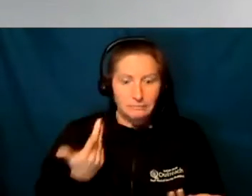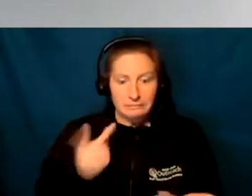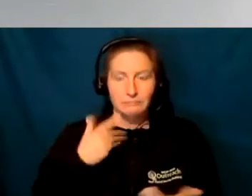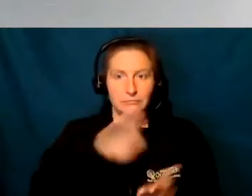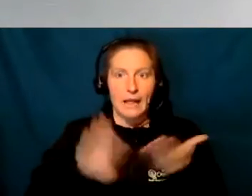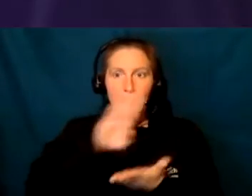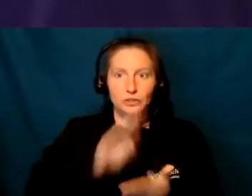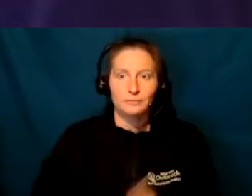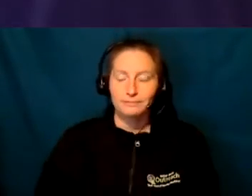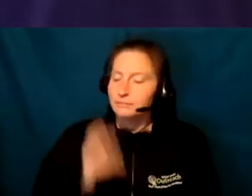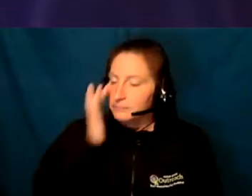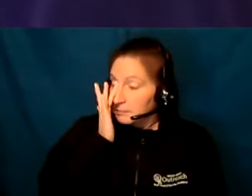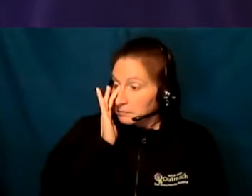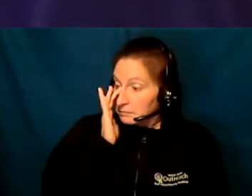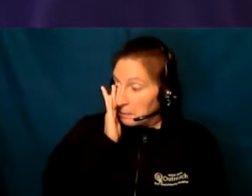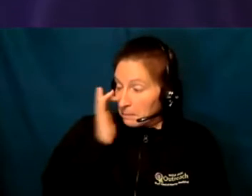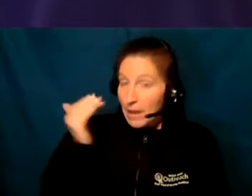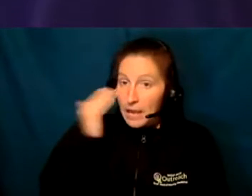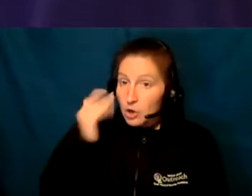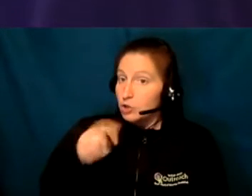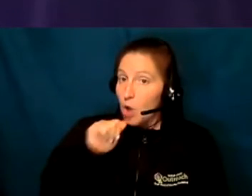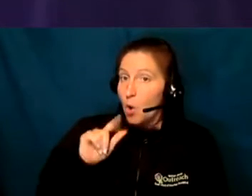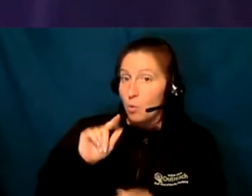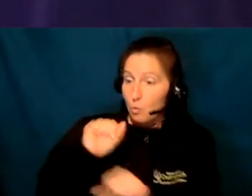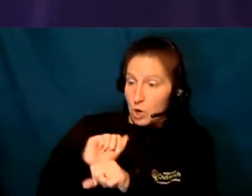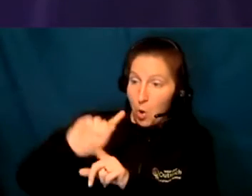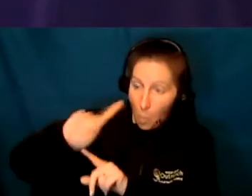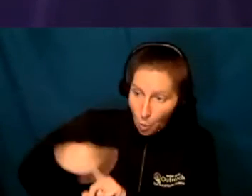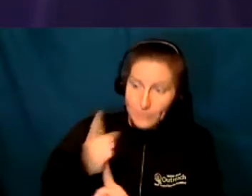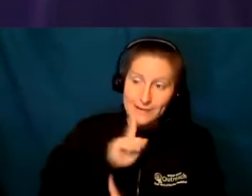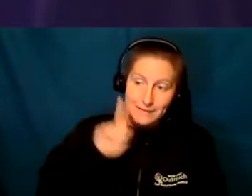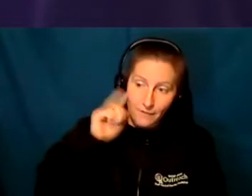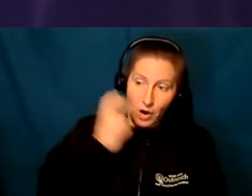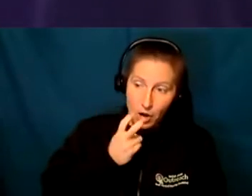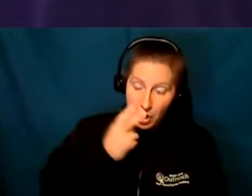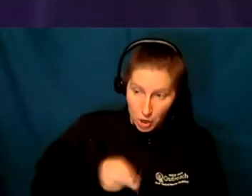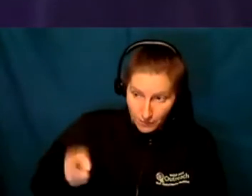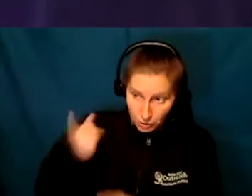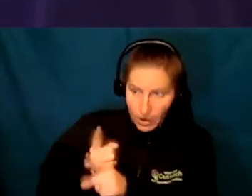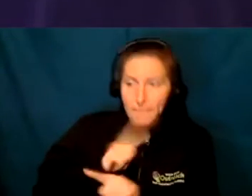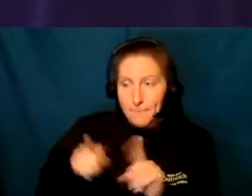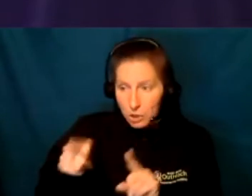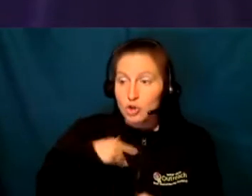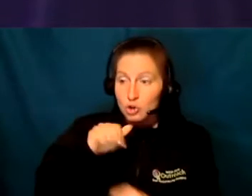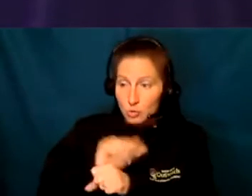Maryann: And I know you don't work only with deaf and hard of hearing students you work with also hearing students,